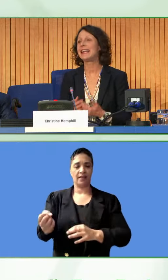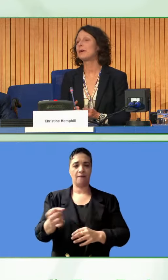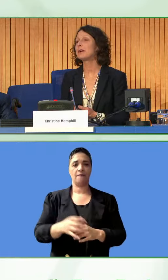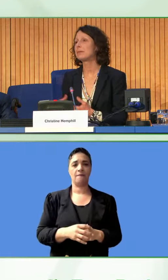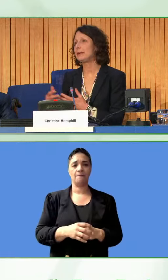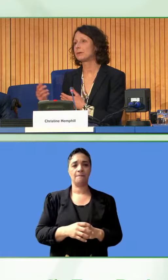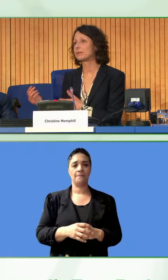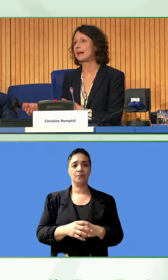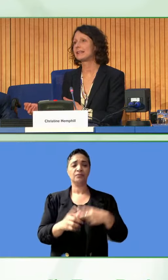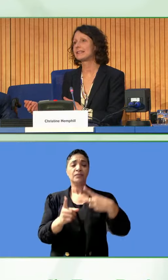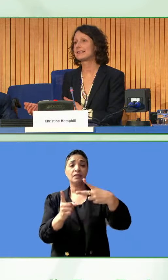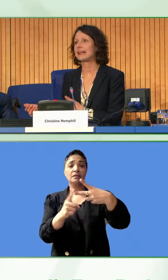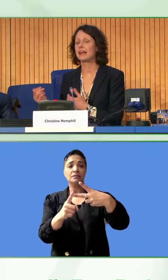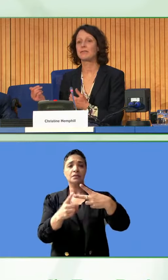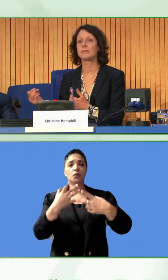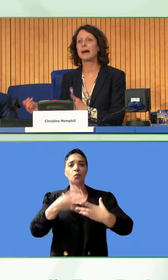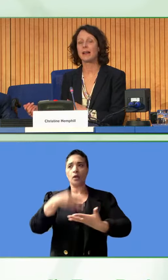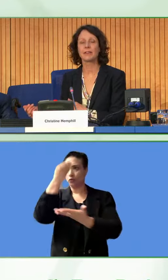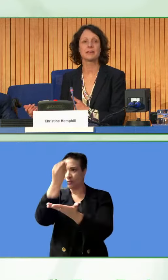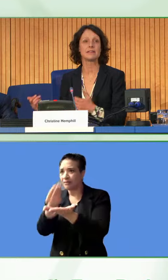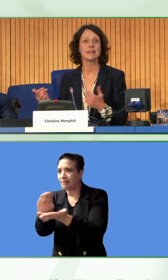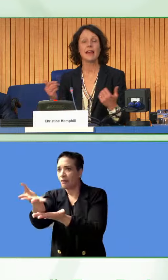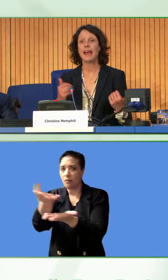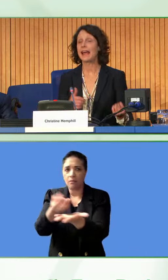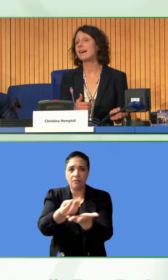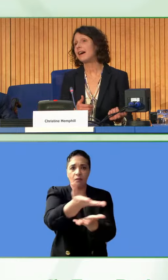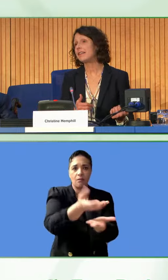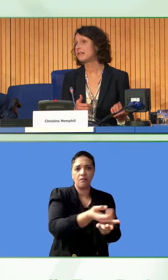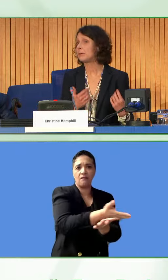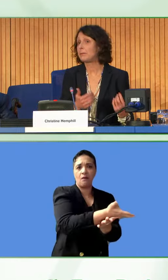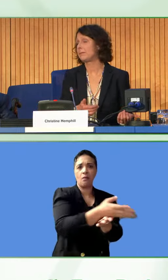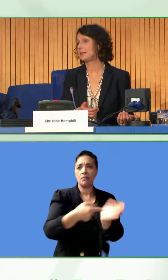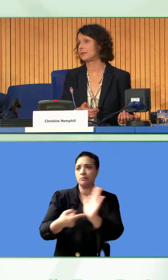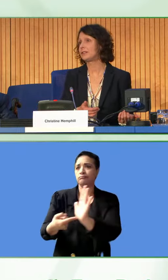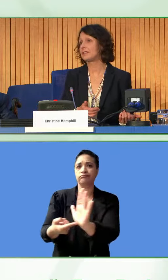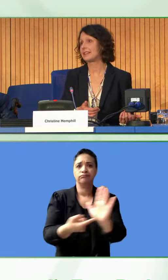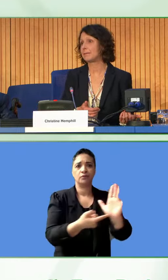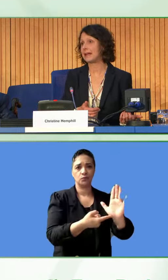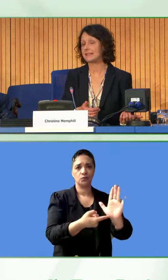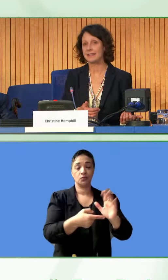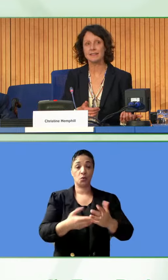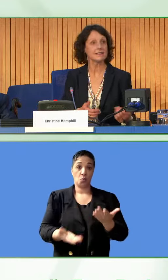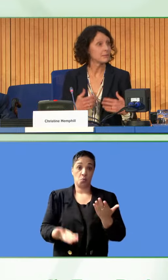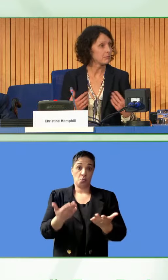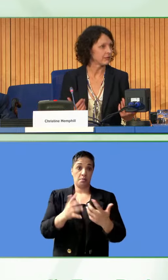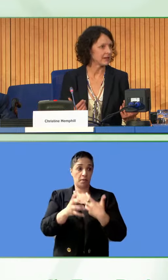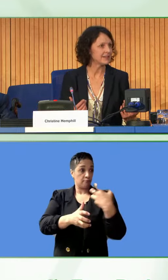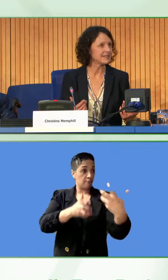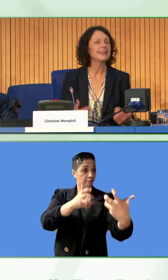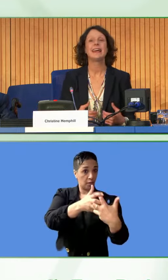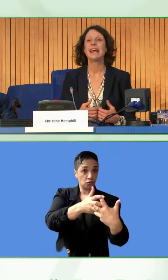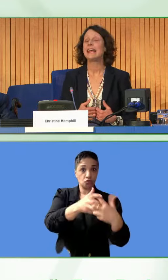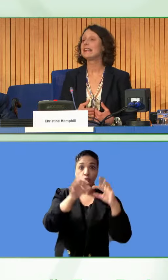Allowing people to understand from others. And either it might be suited to them as is YDAS present. As is – brilliant.